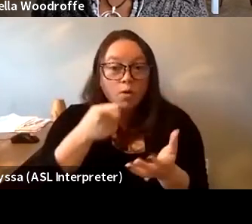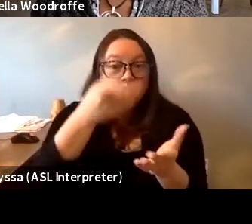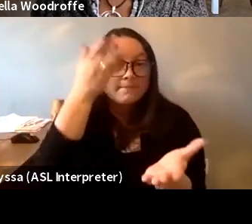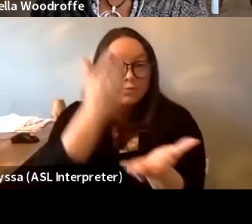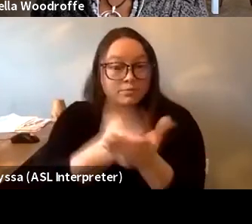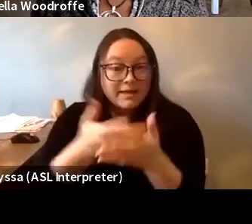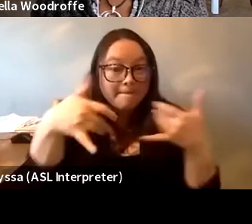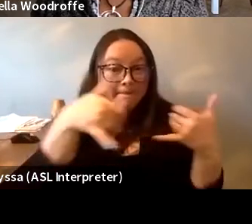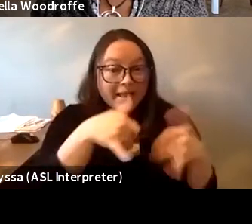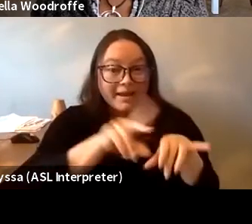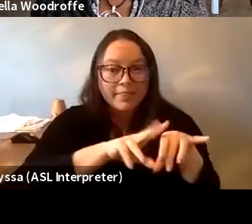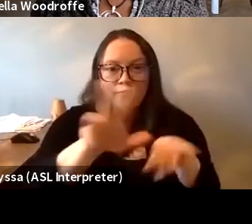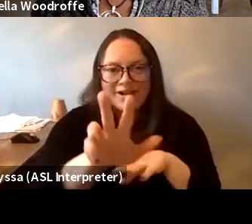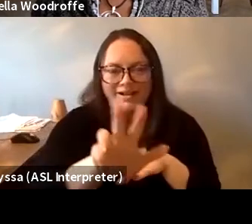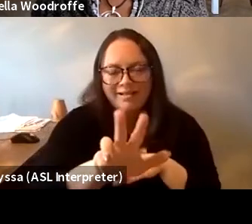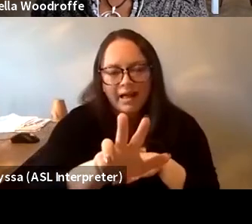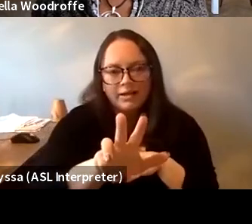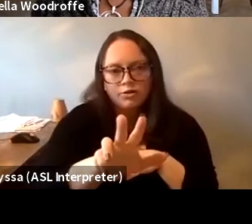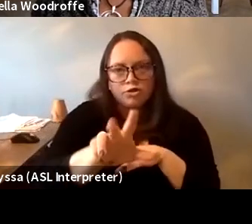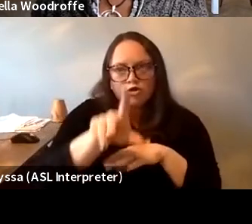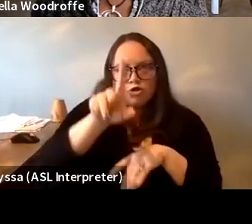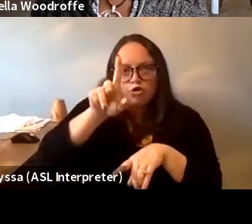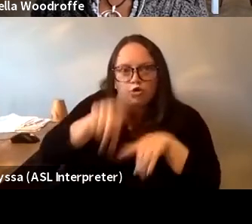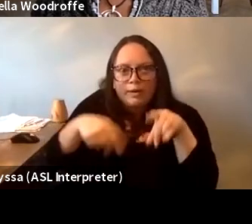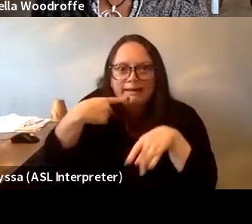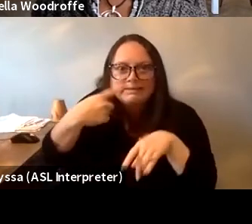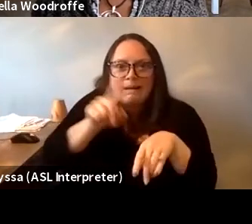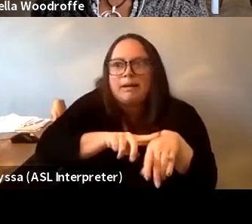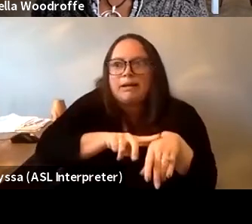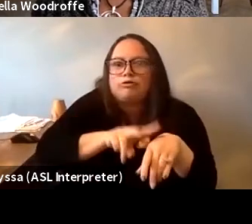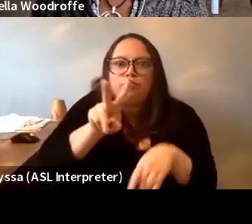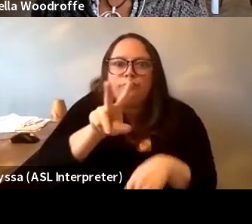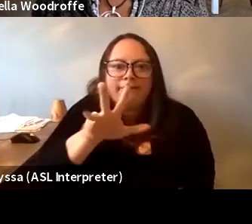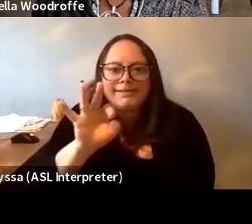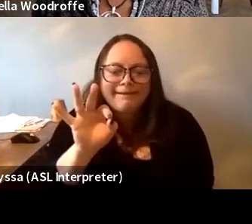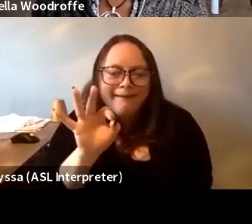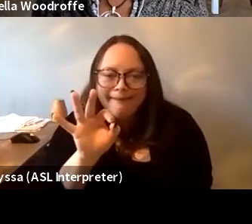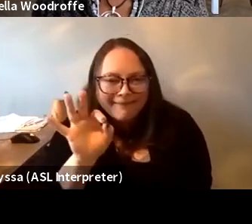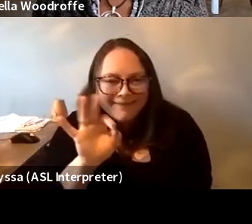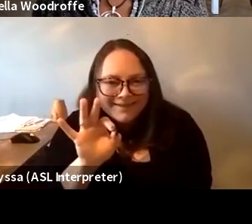can't tell him at 2:59. Because I've got a medium, maybe tell him